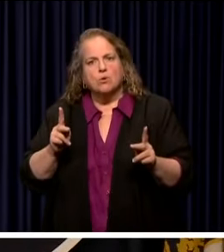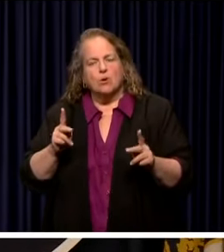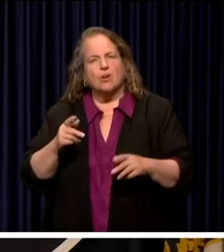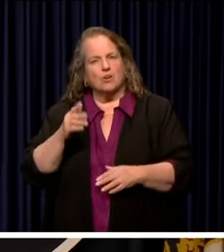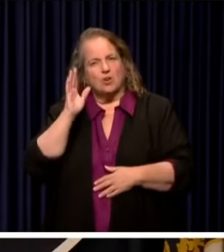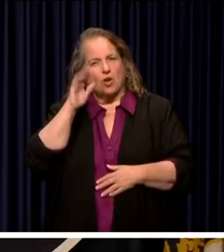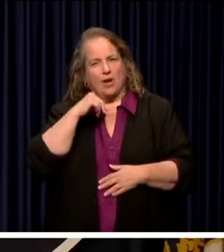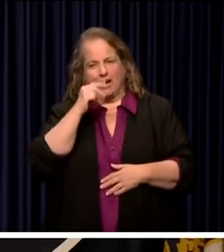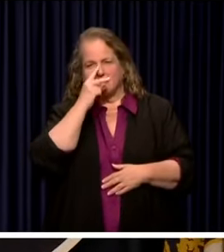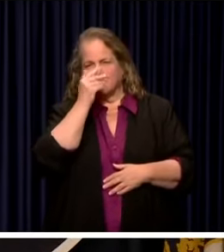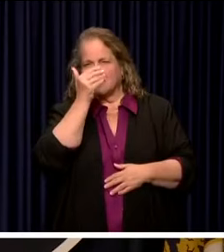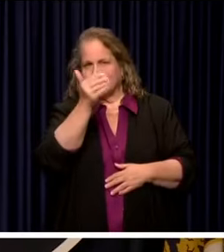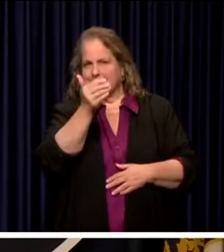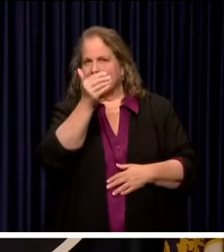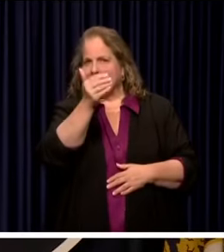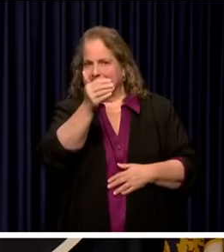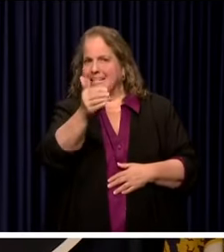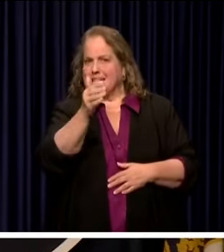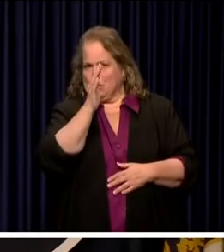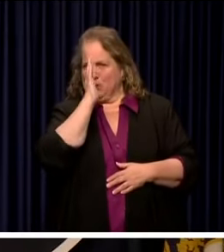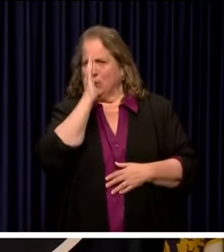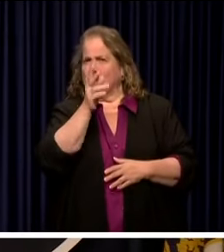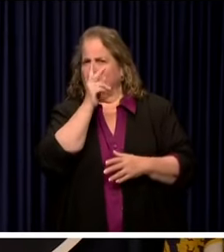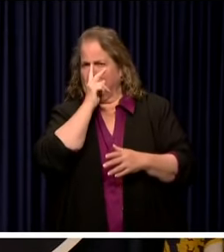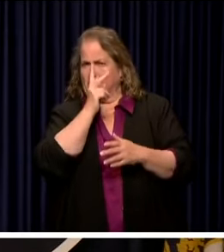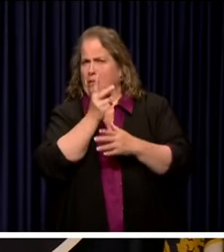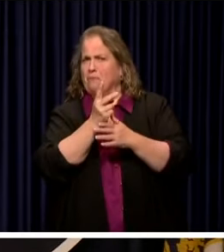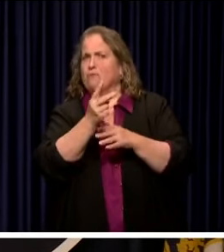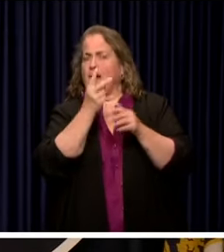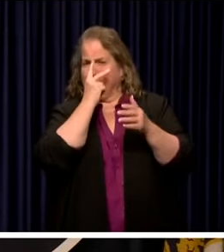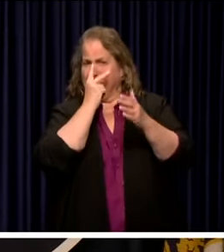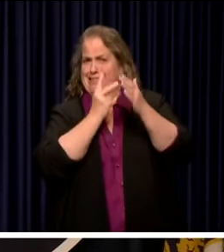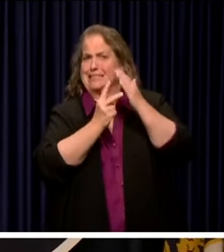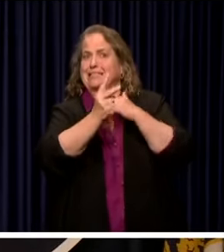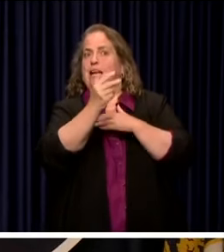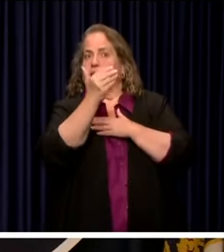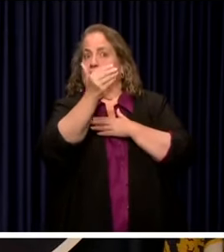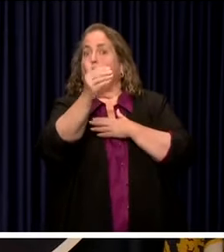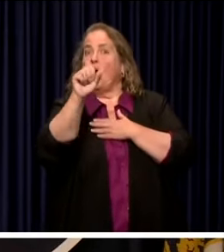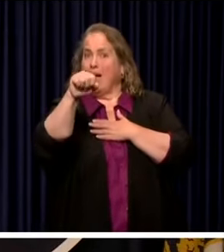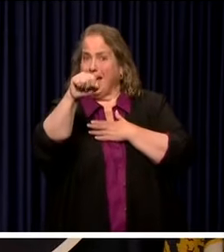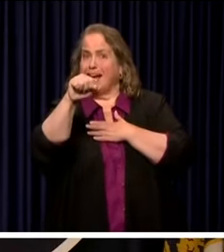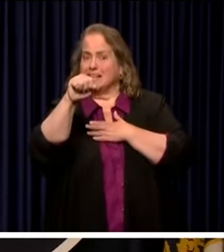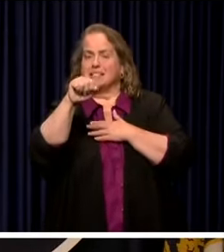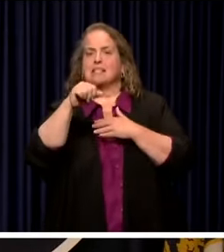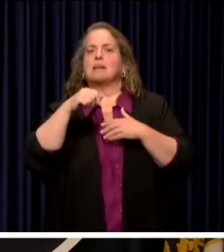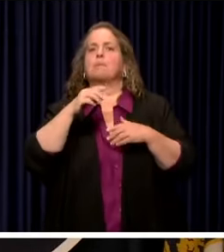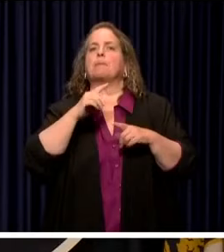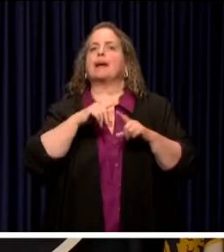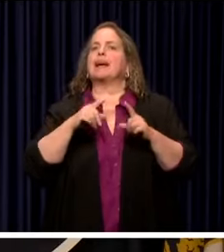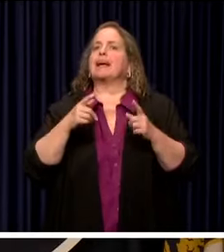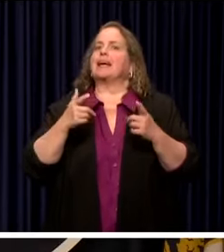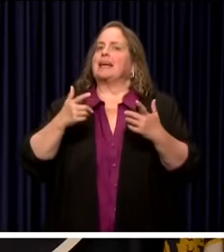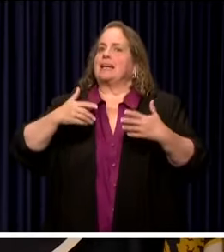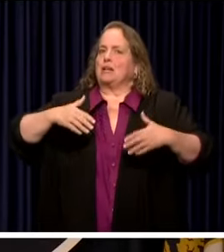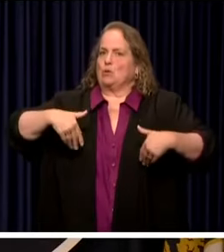INTO THIS. THIS MIGHT BE ONE OF THE MOST CHALLENGING OF ALL OF THESE. BUT WE'VE GOT TO BE STRONG.